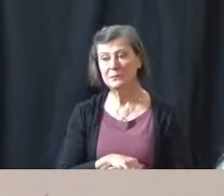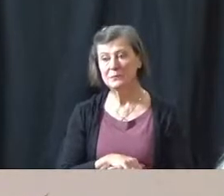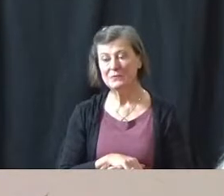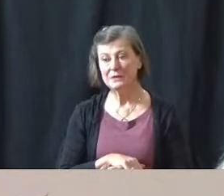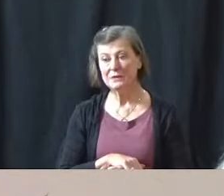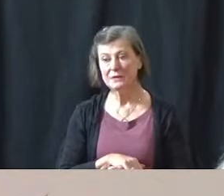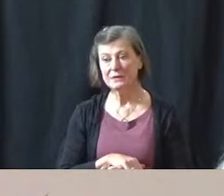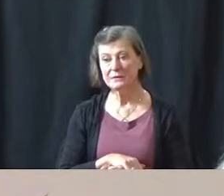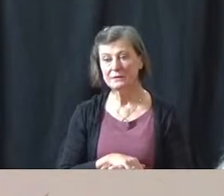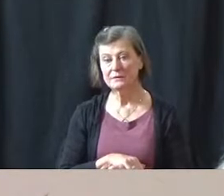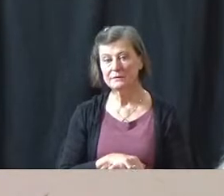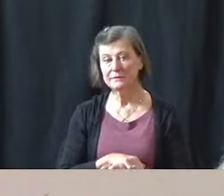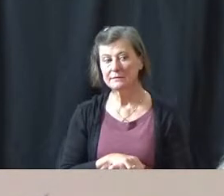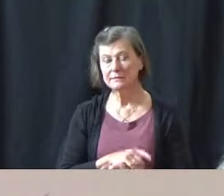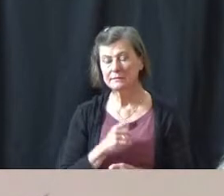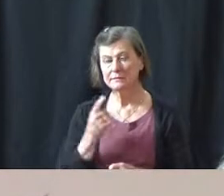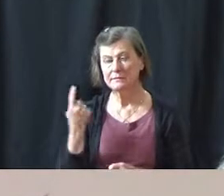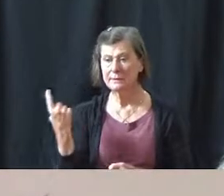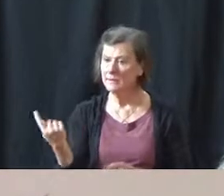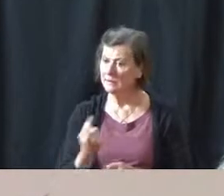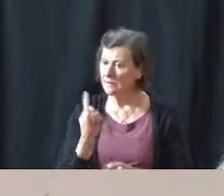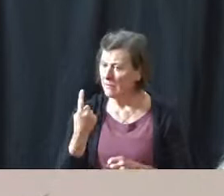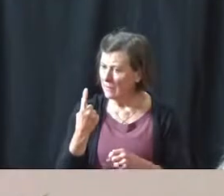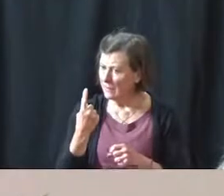But something good emerges oftentimes.